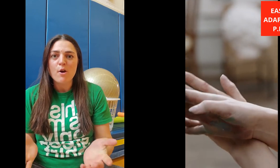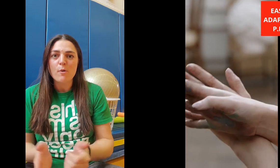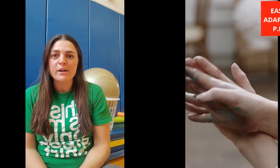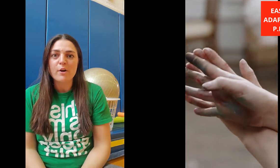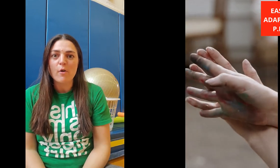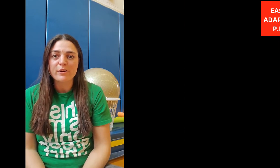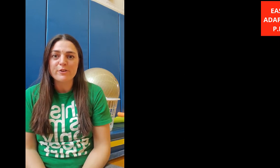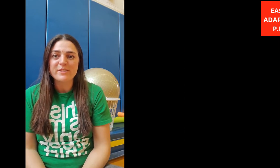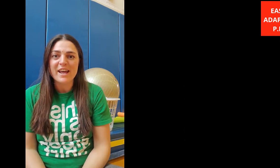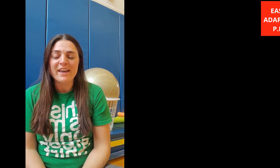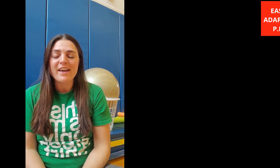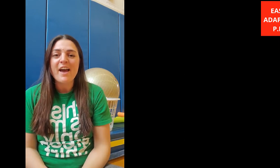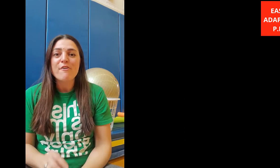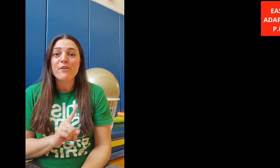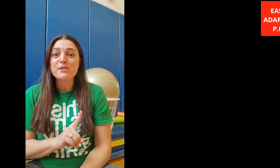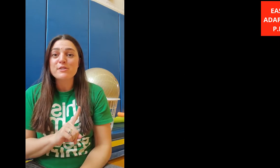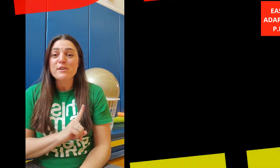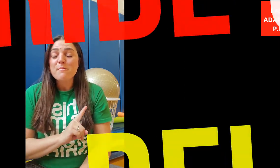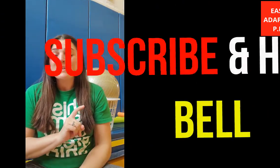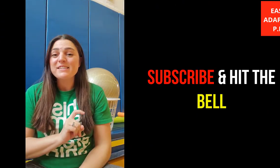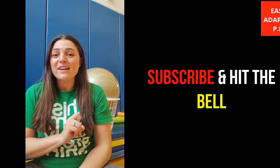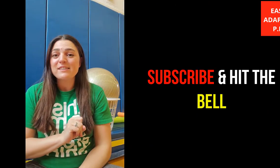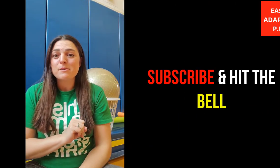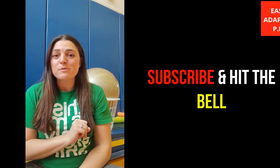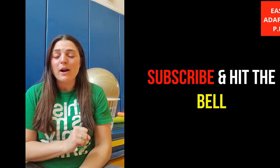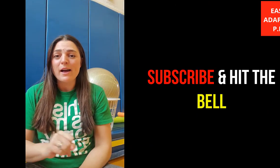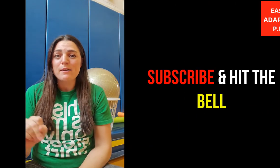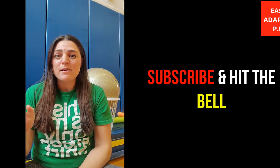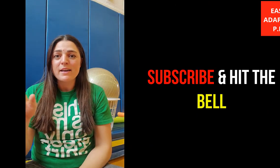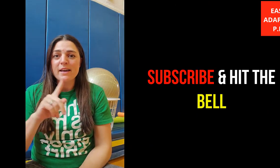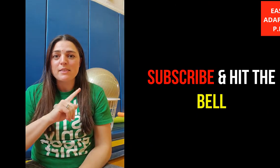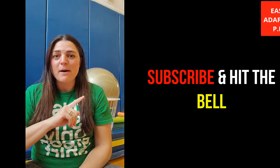we're going to go over a few today, first please like subscribe hit the bell,